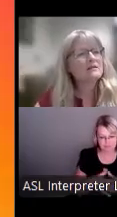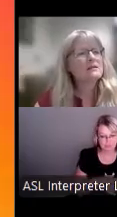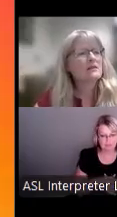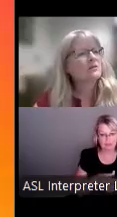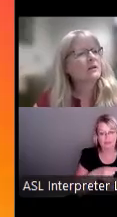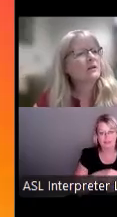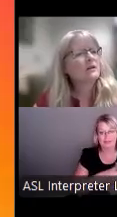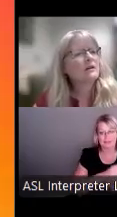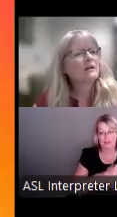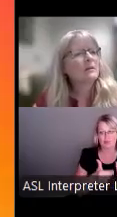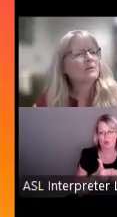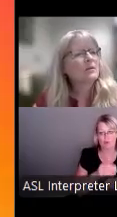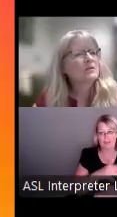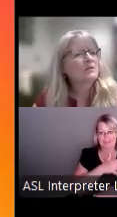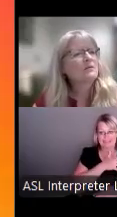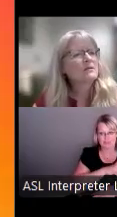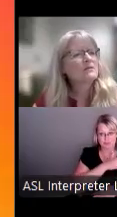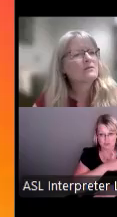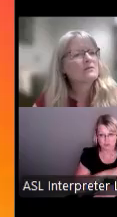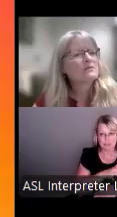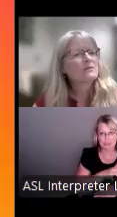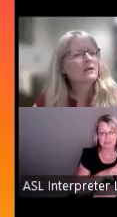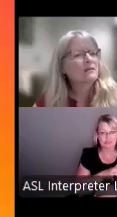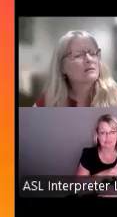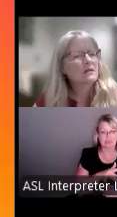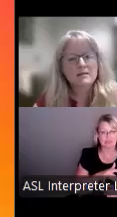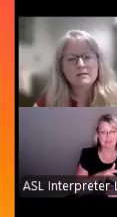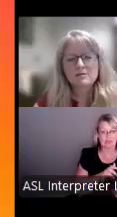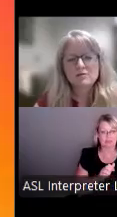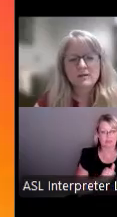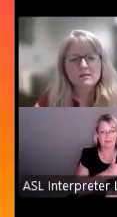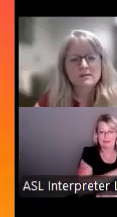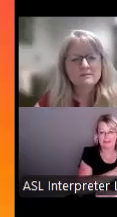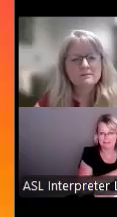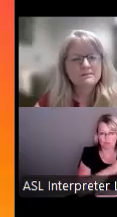that sensory input to their muscles, tendons, and joints.